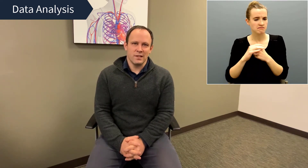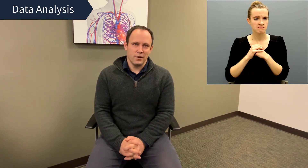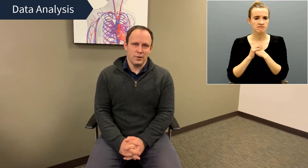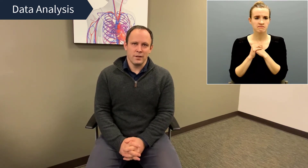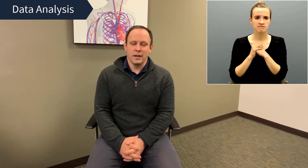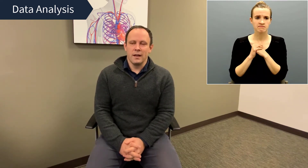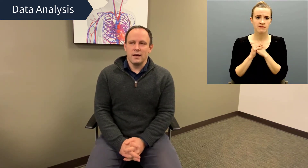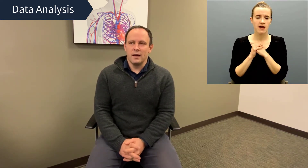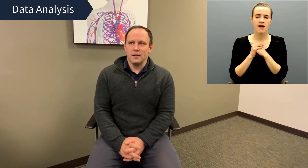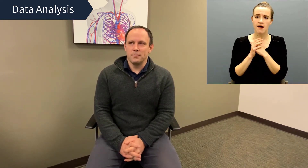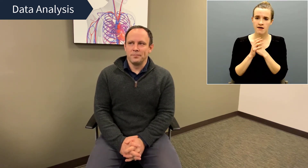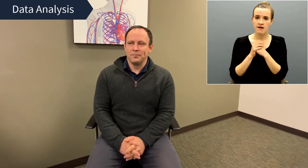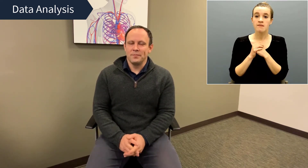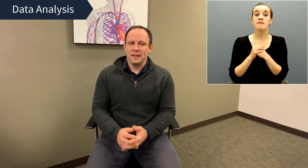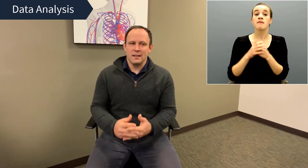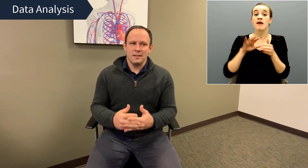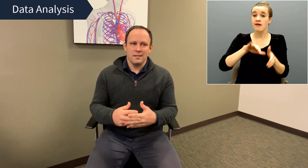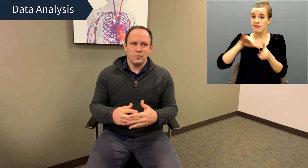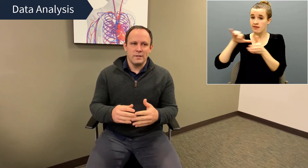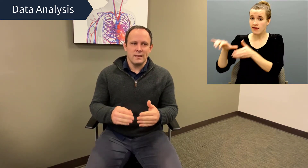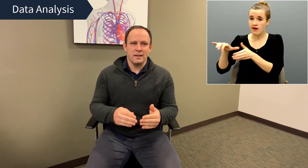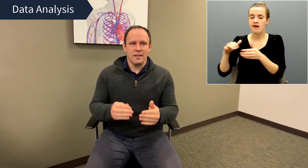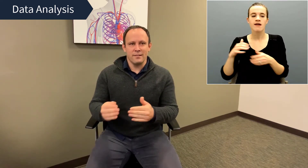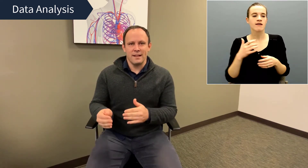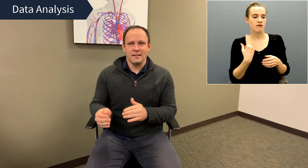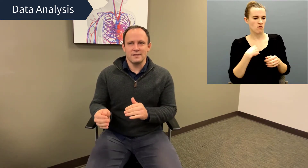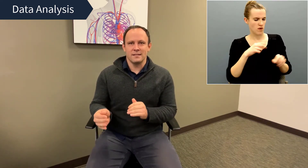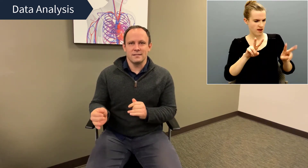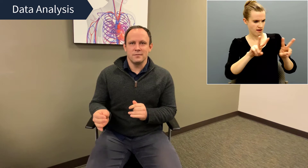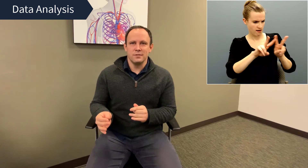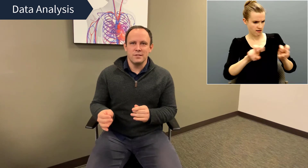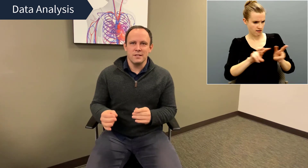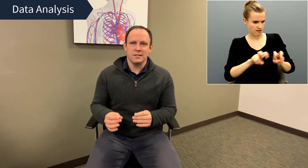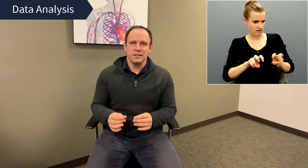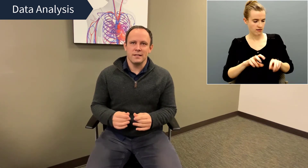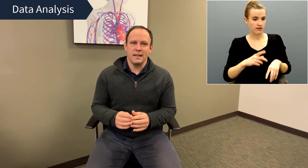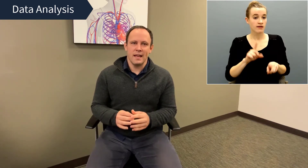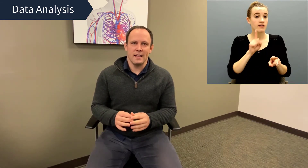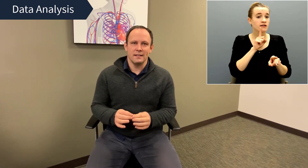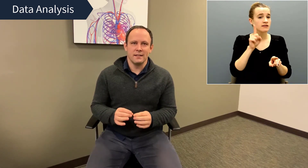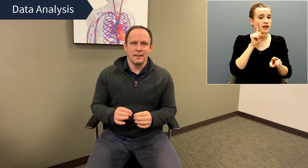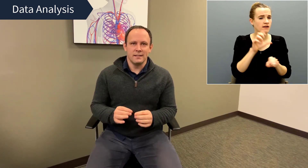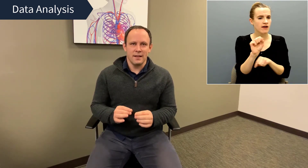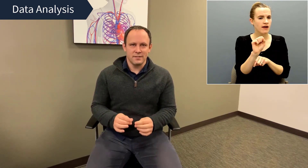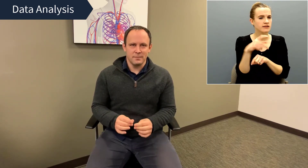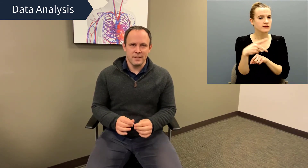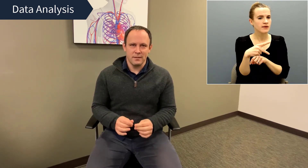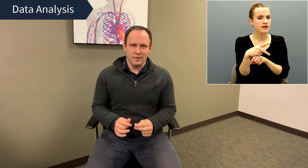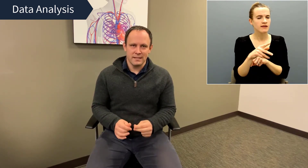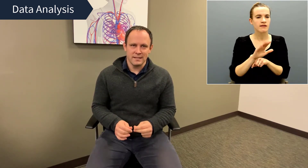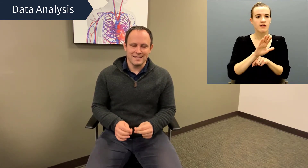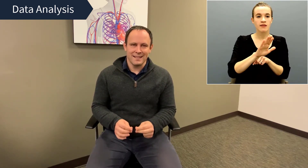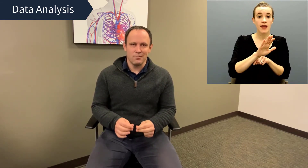secured. We did another analysis just looking at deaf simulated patients that